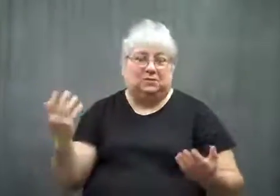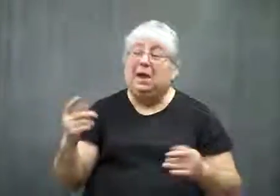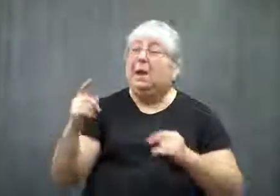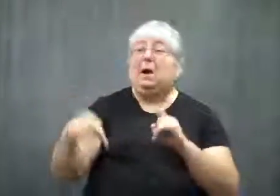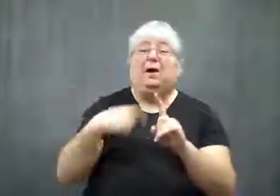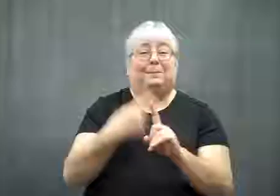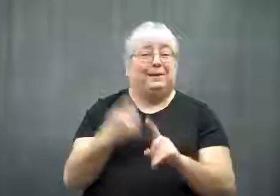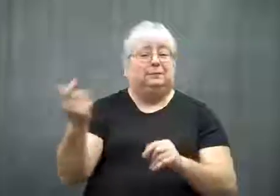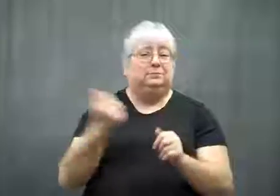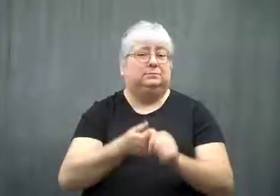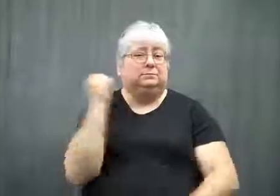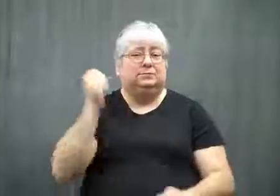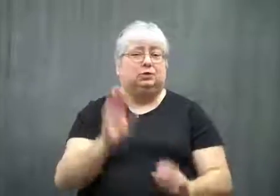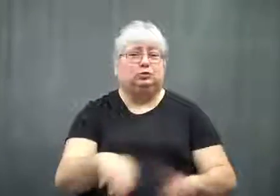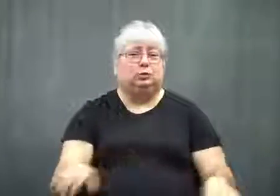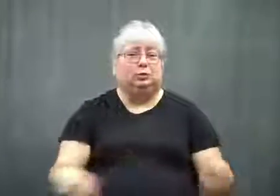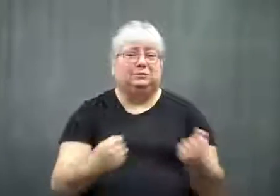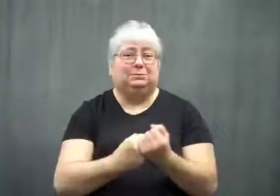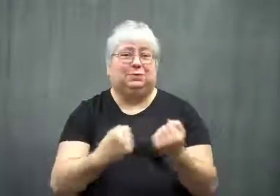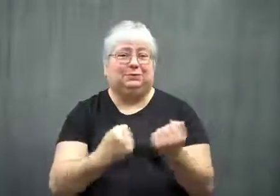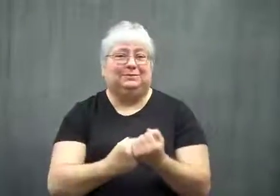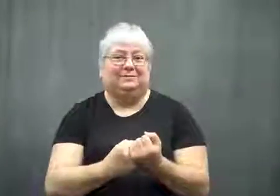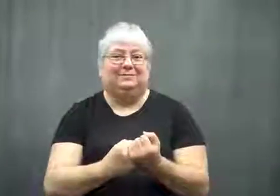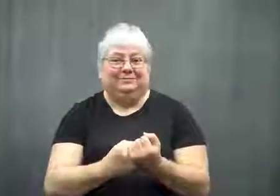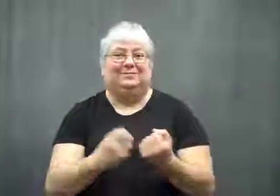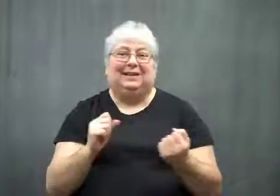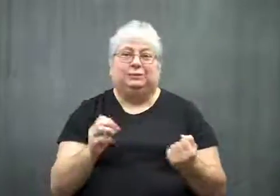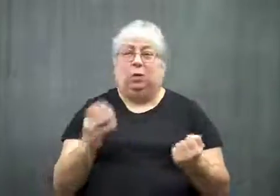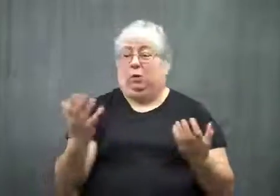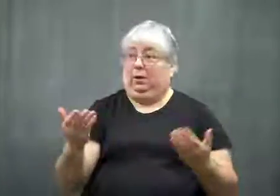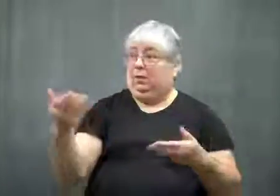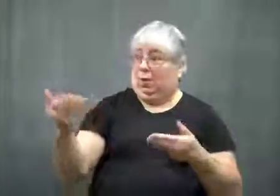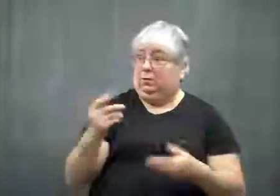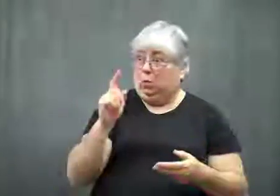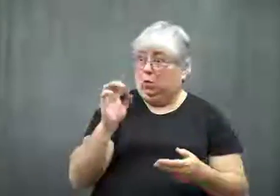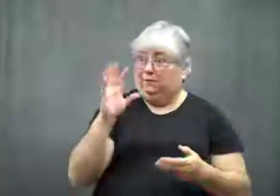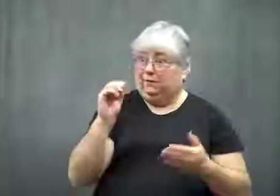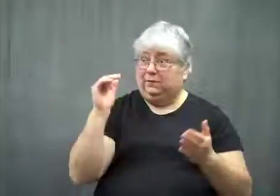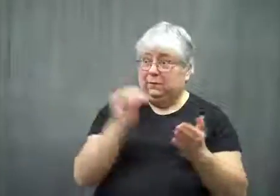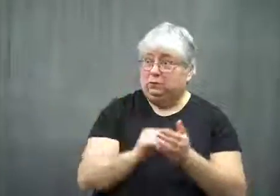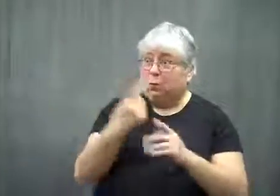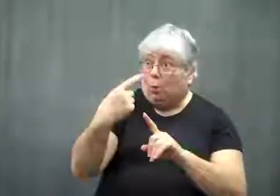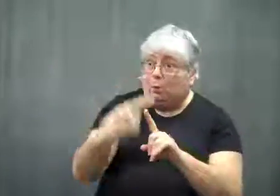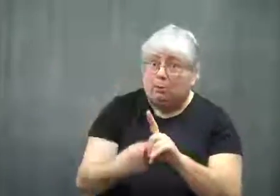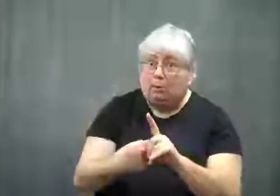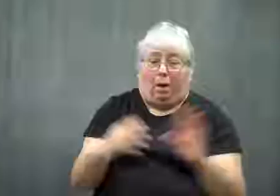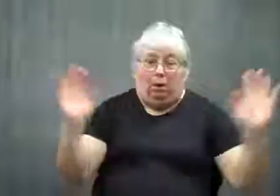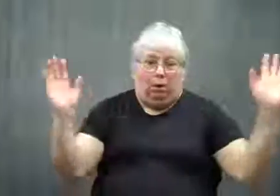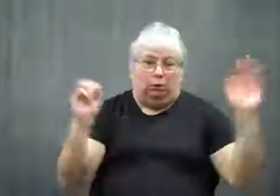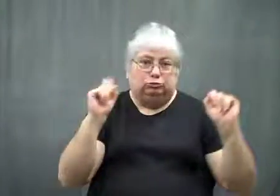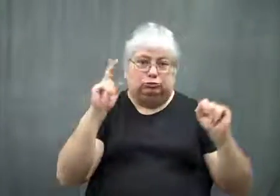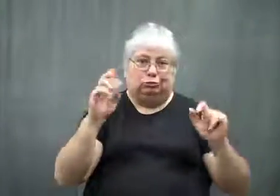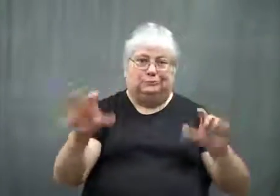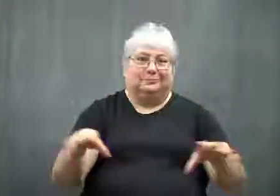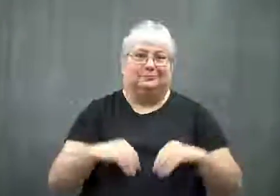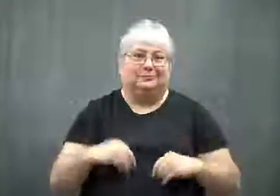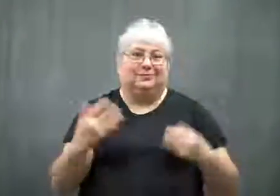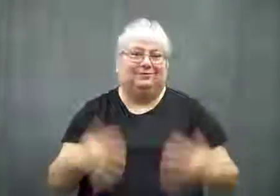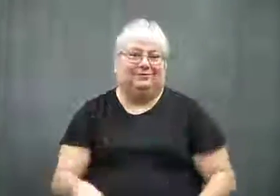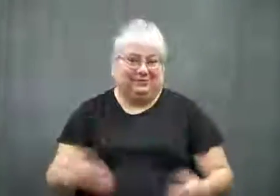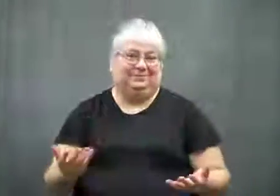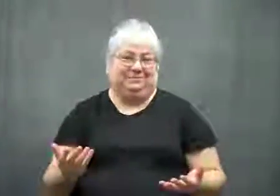He was also behind in child support. So he jumped at the offer of $150,000 a month.